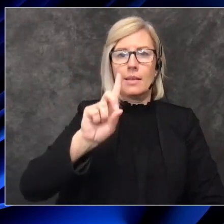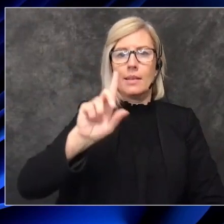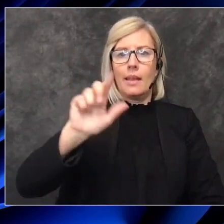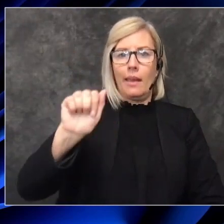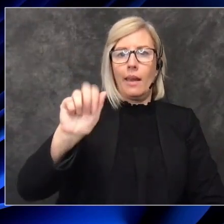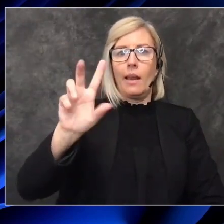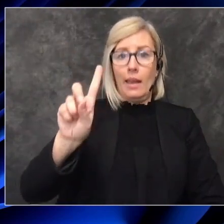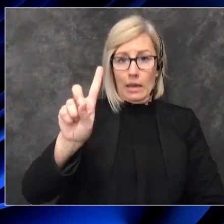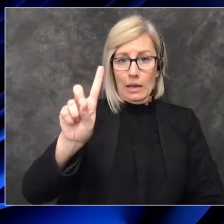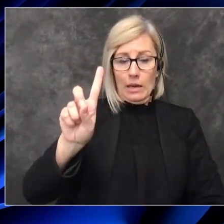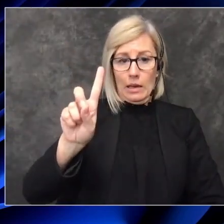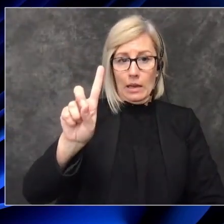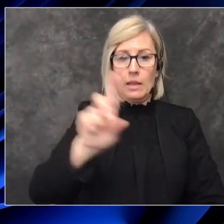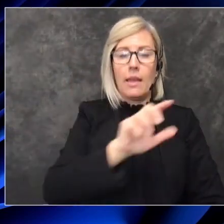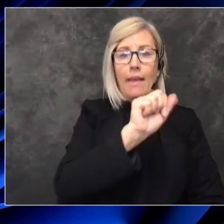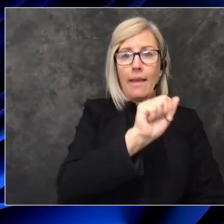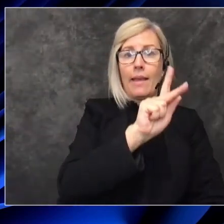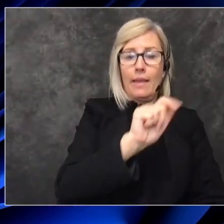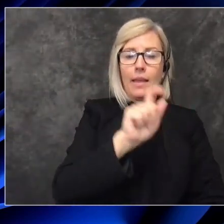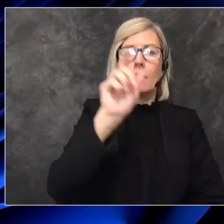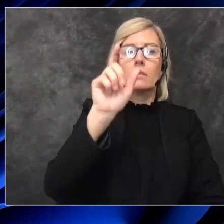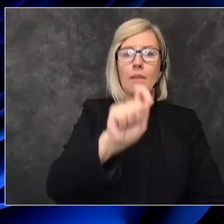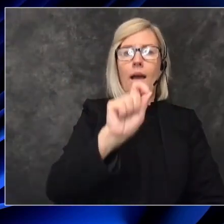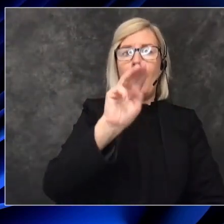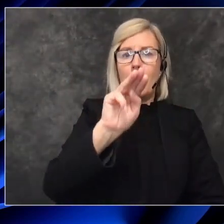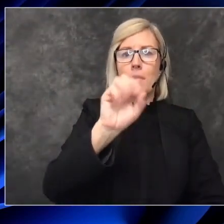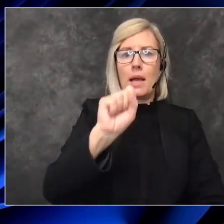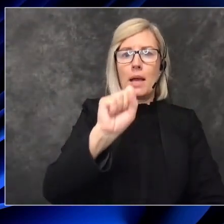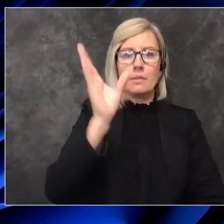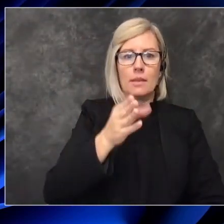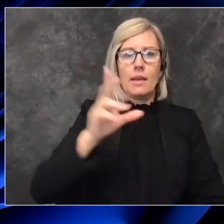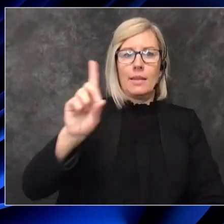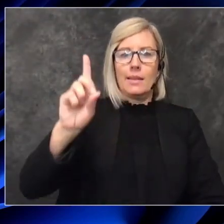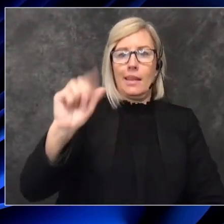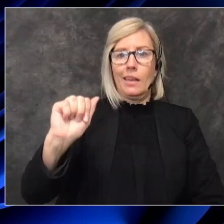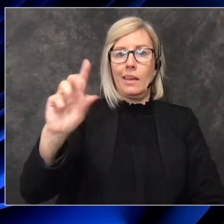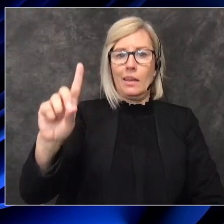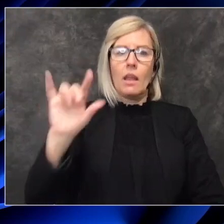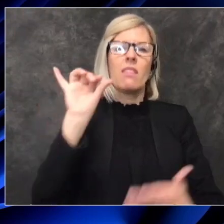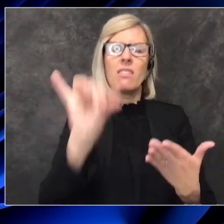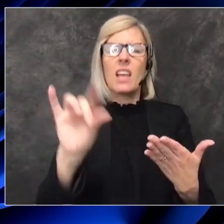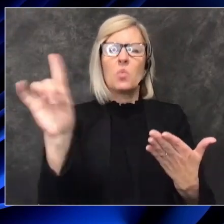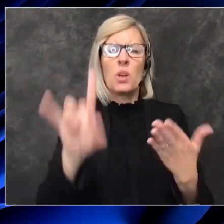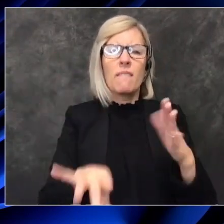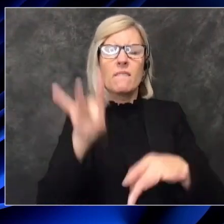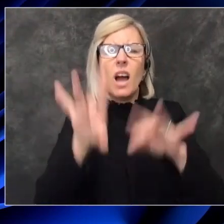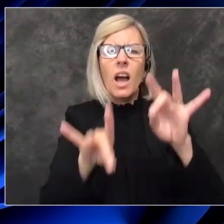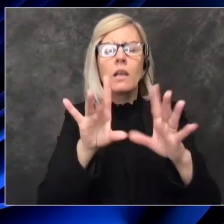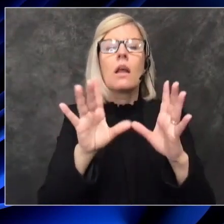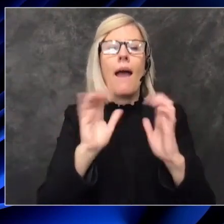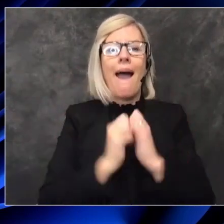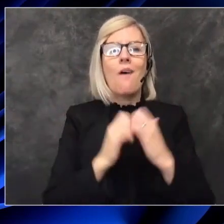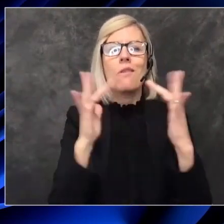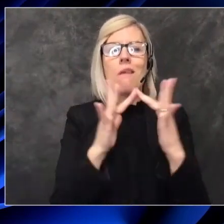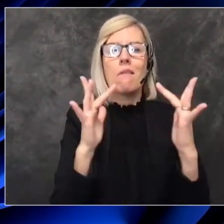So that's Aka.ms/DAD and that's where you can find out how you can contact the disability